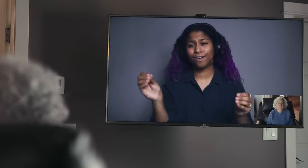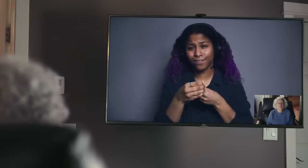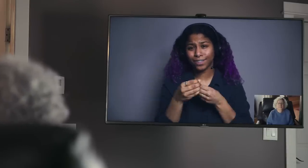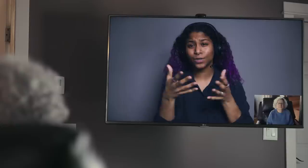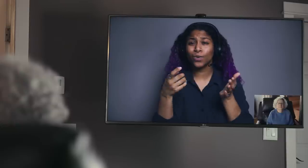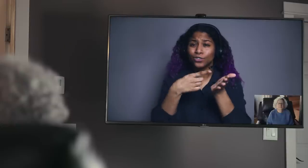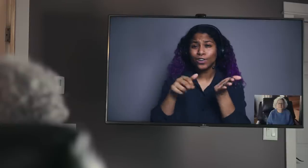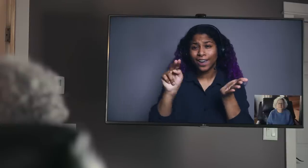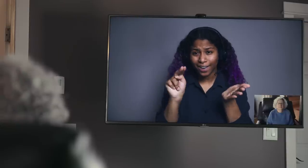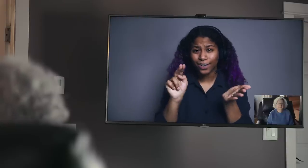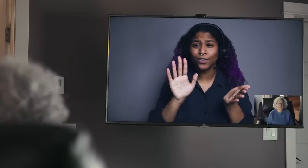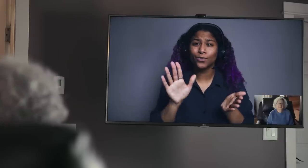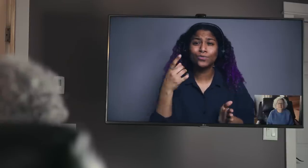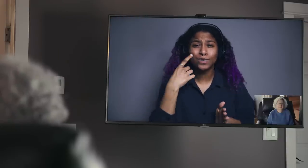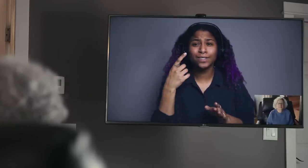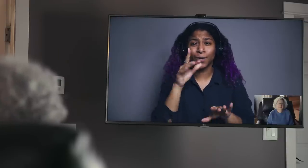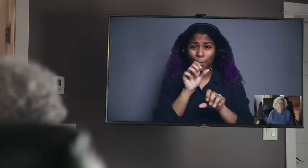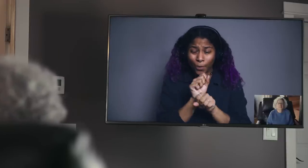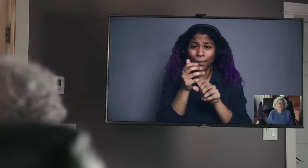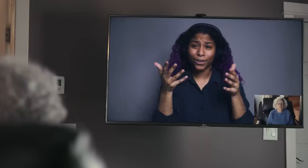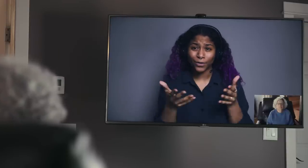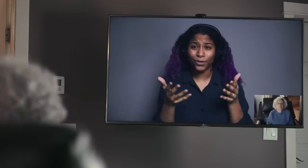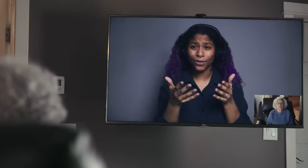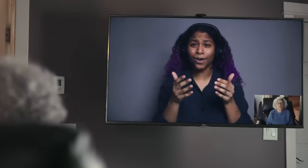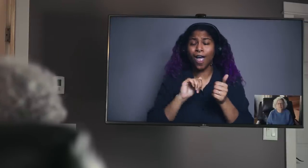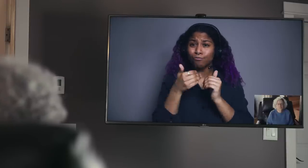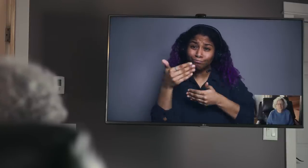The patient may have feedback about the interpreter's qualifications, which should